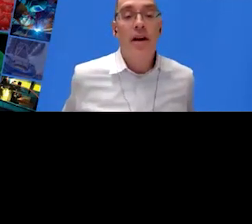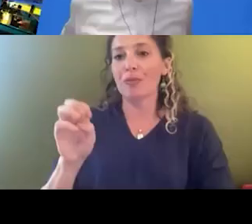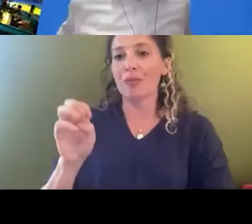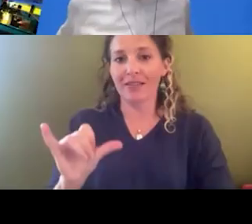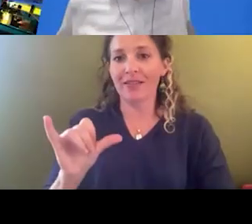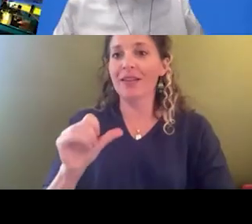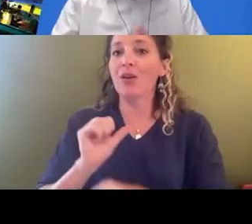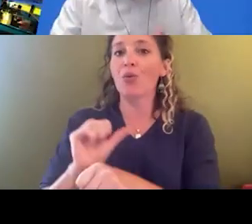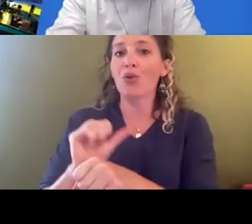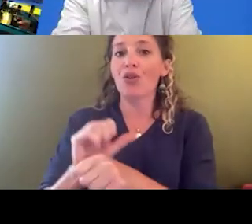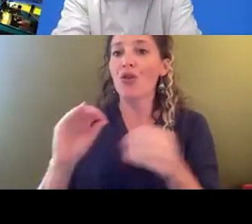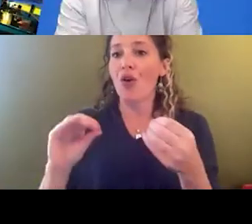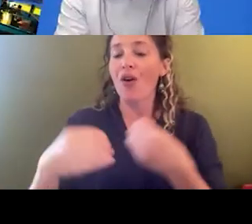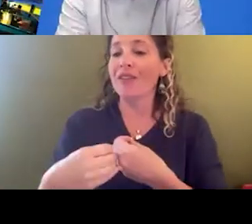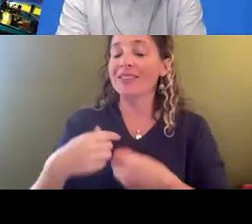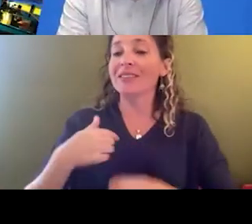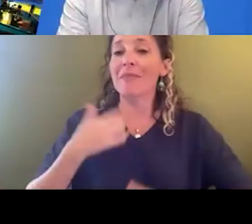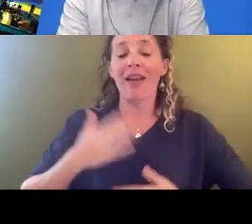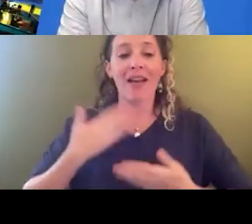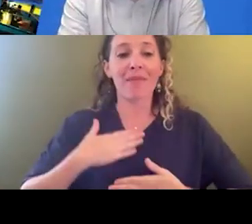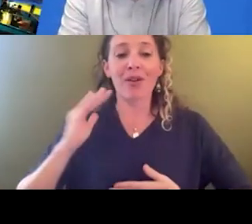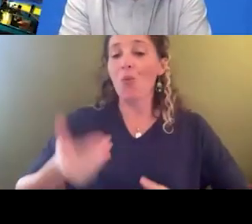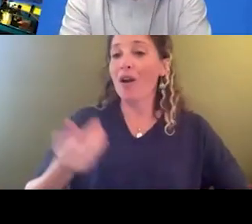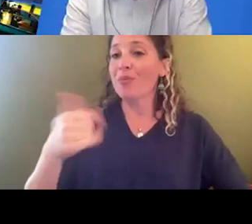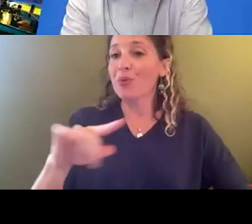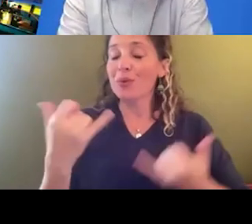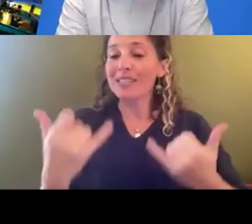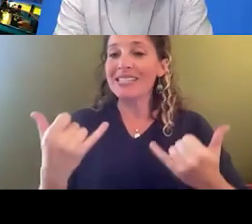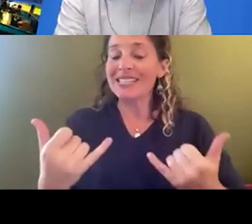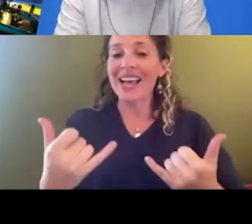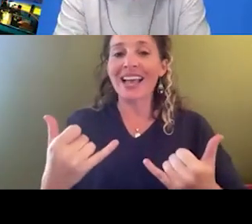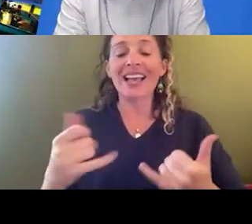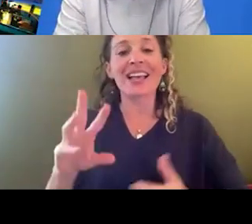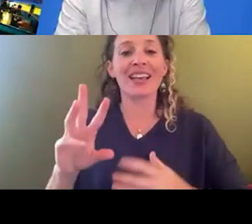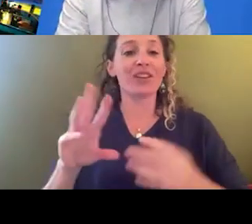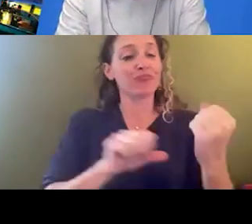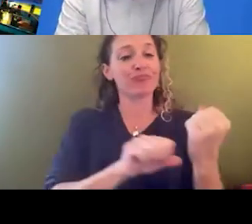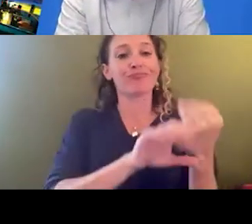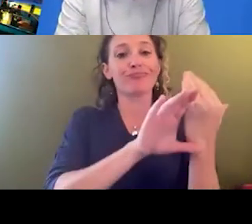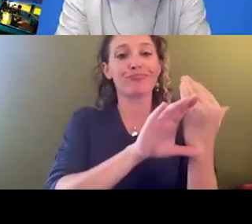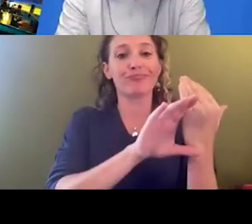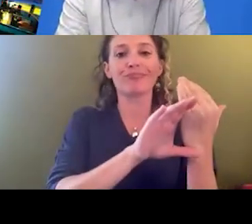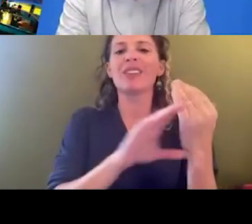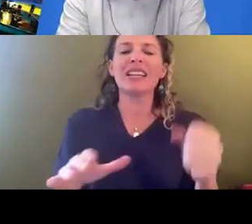and it's my pleasure to welcome you today to this webinar, covering the revision of NSF Award terms and conditions,